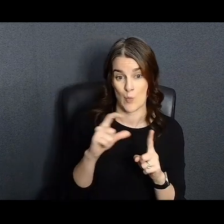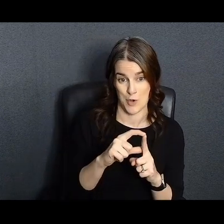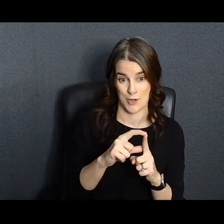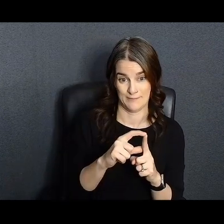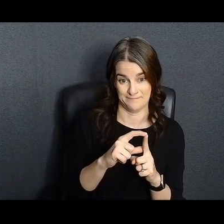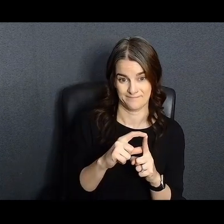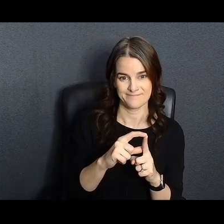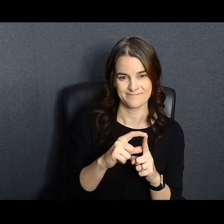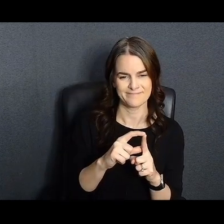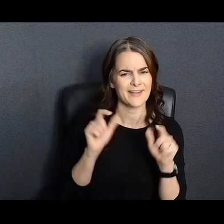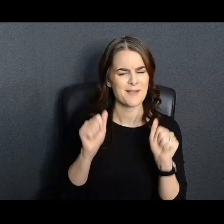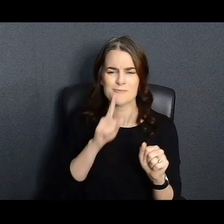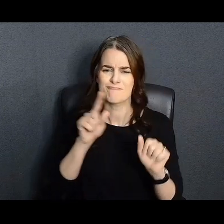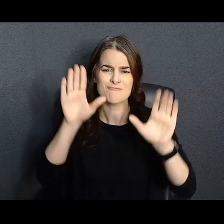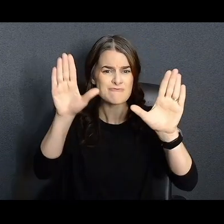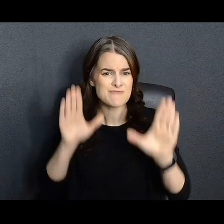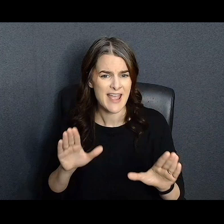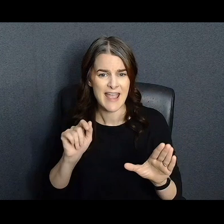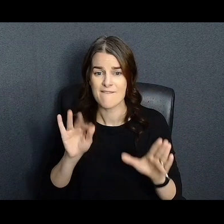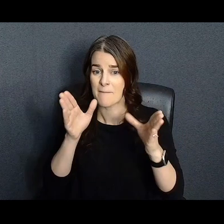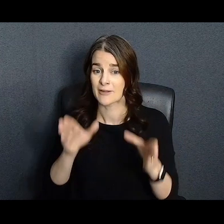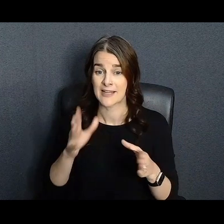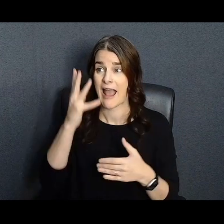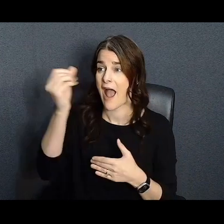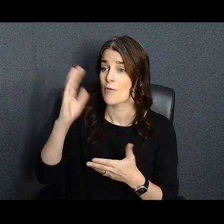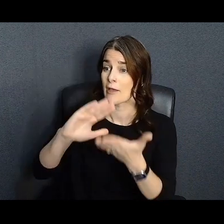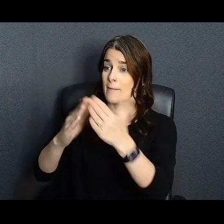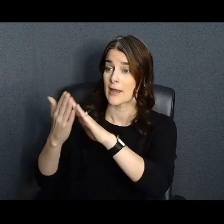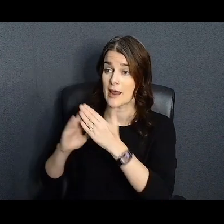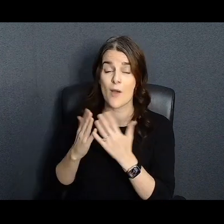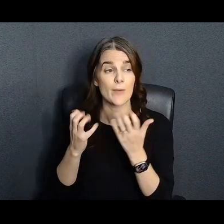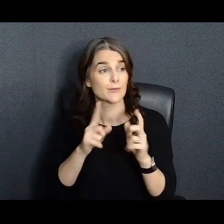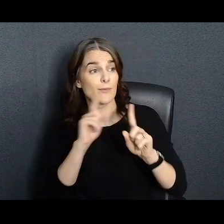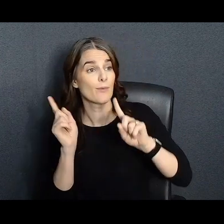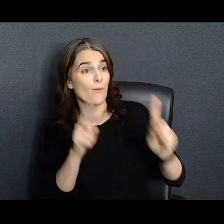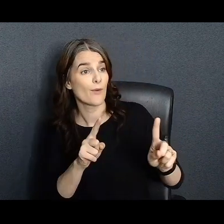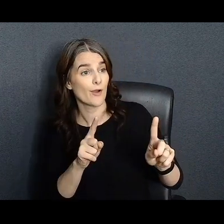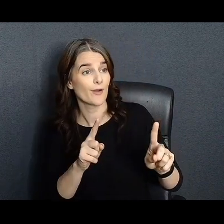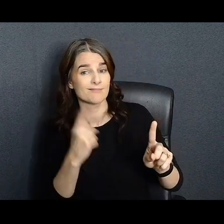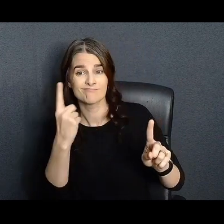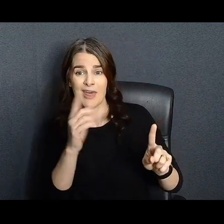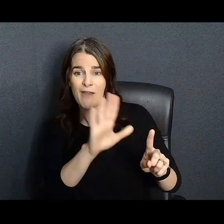So this can be really great. If somebody is out in the community and wants to order something at their favorite restaurant,